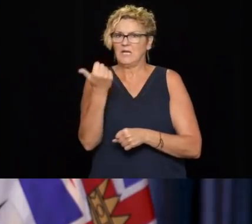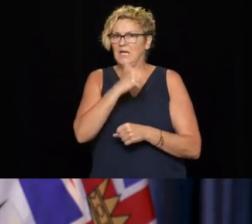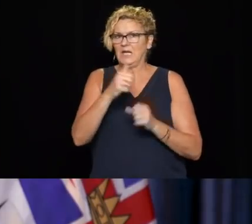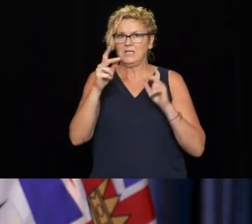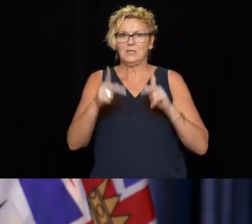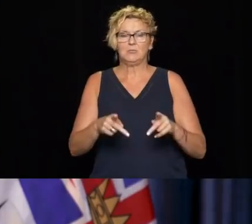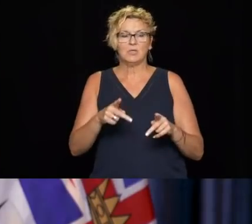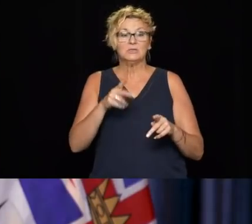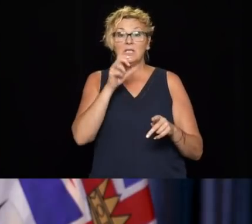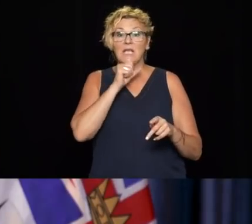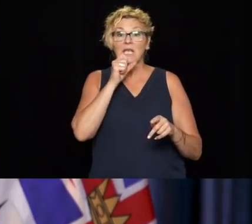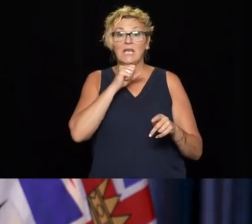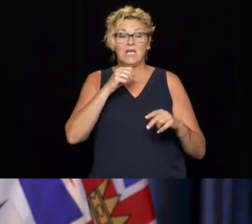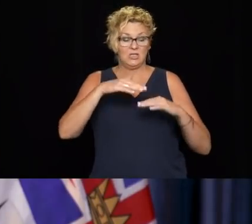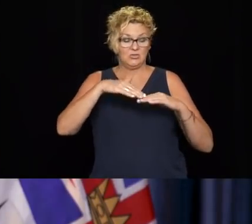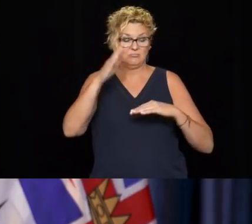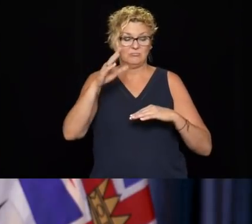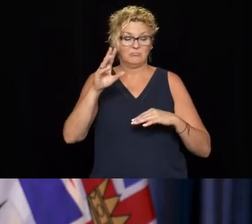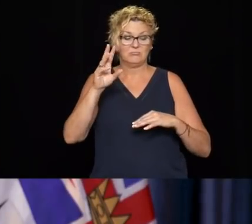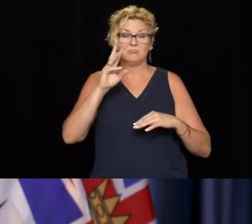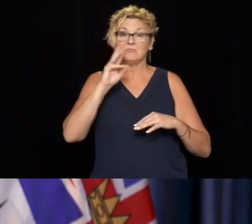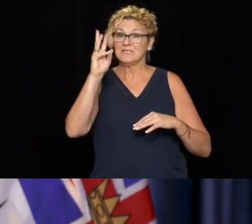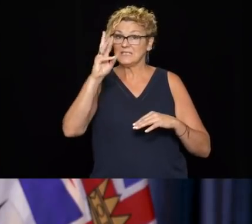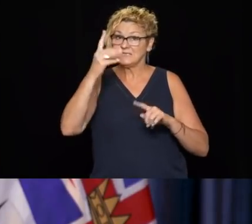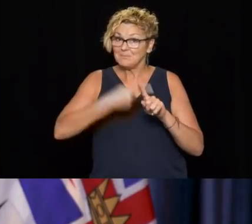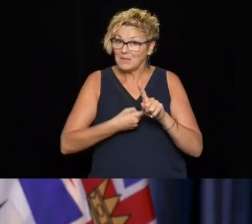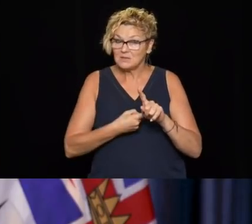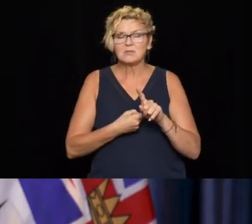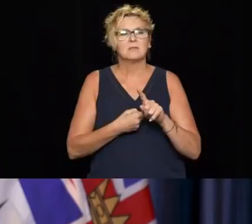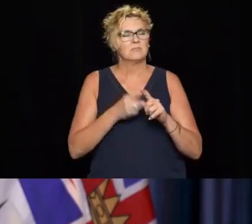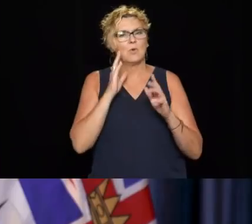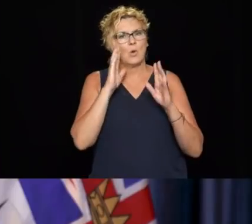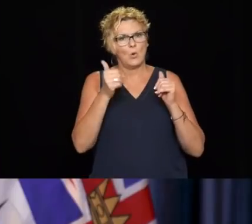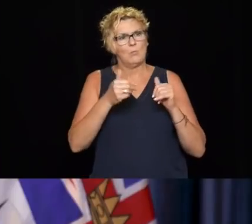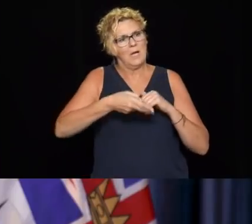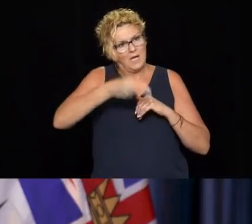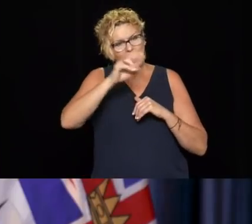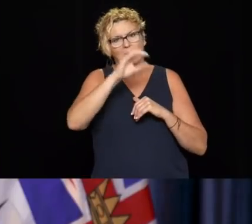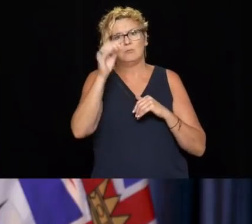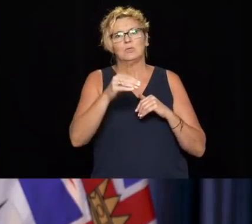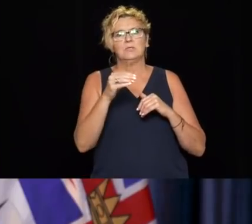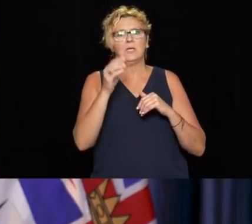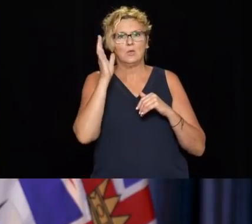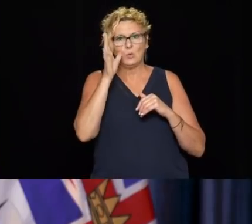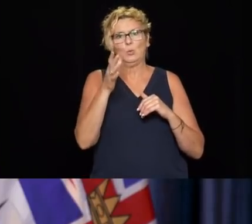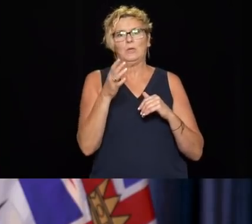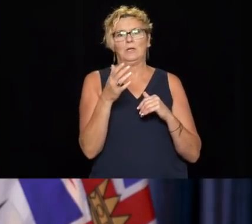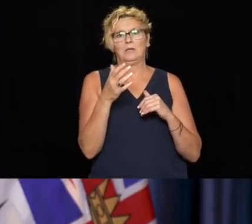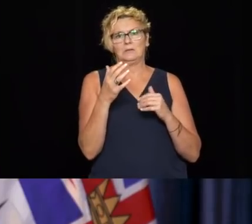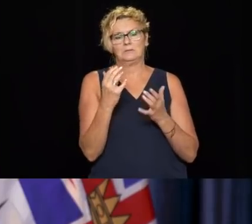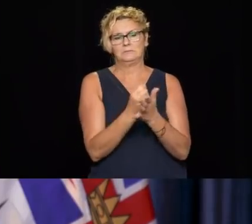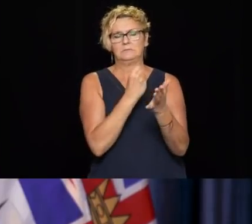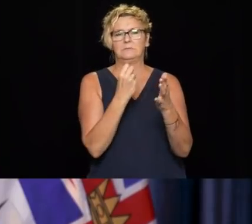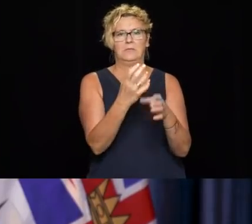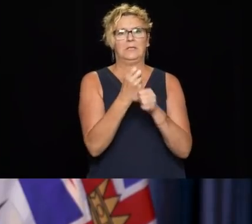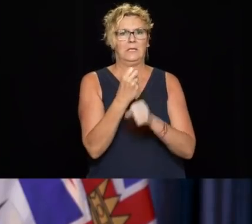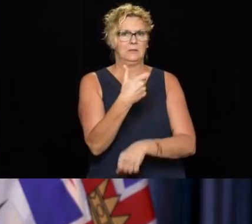in a cost that will continue to happen and we are hoping of course to expand out both percentage of seniors, for example, use it in